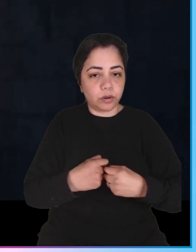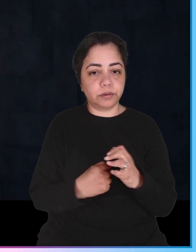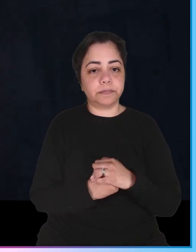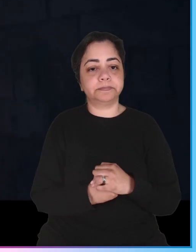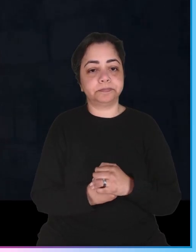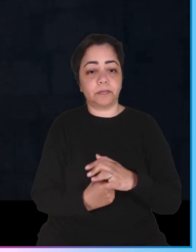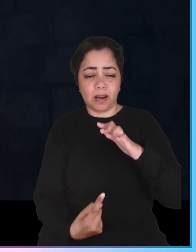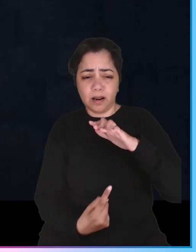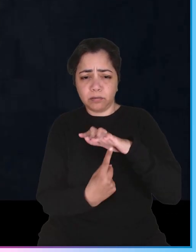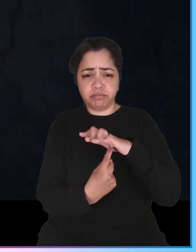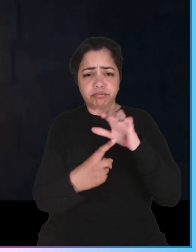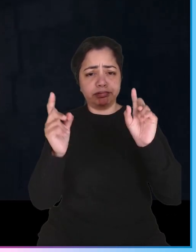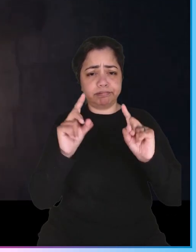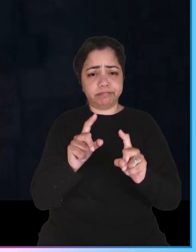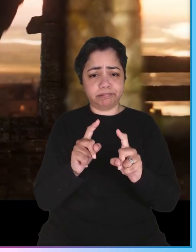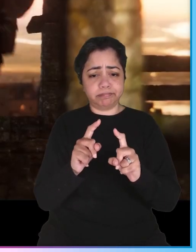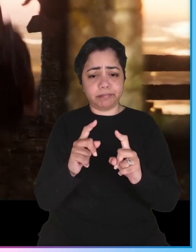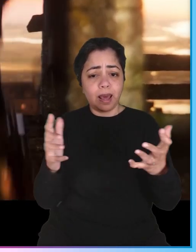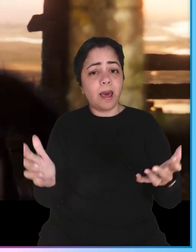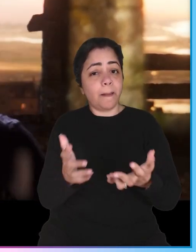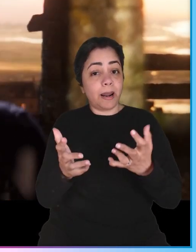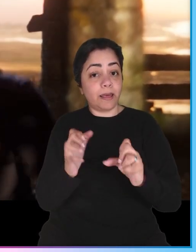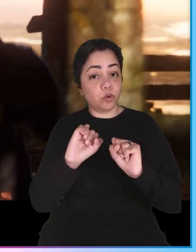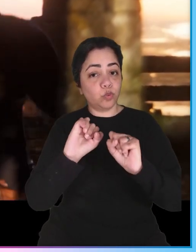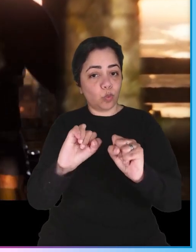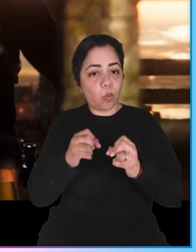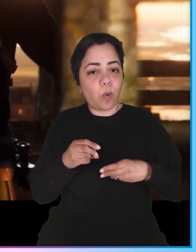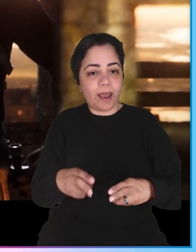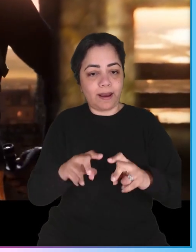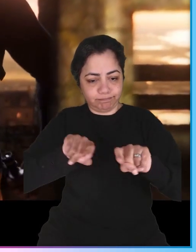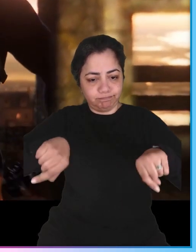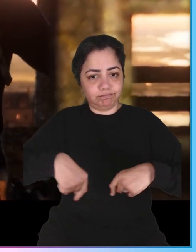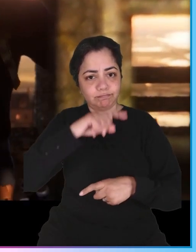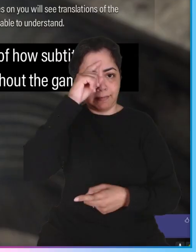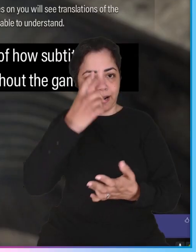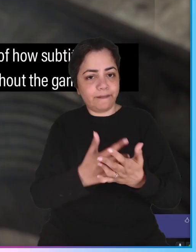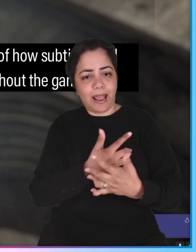and there were already a great range of accessibility options and considerations that had gone into the game